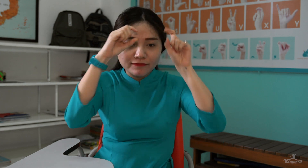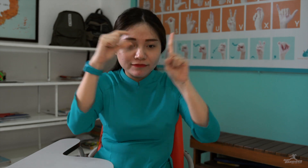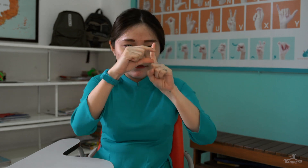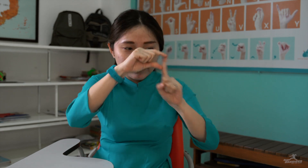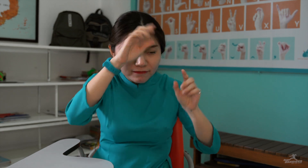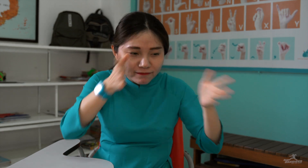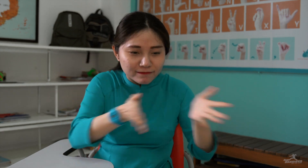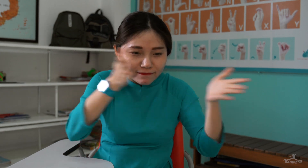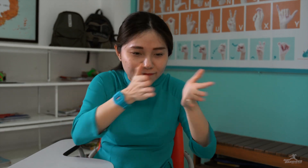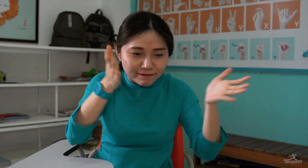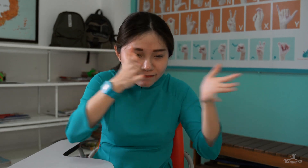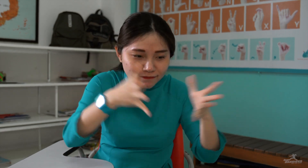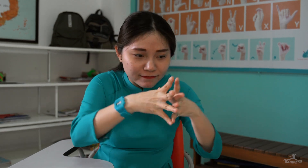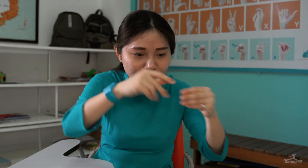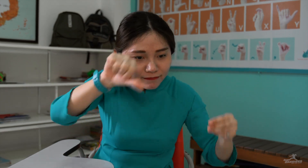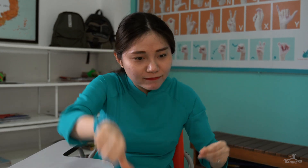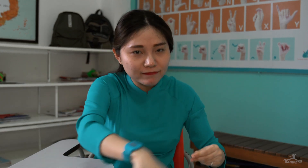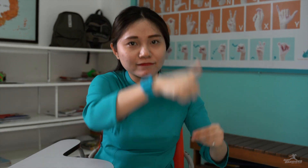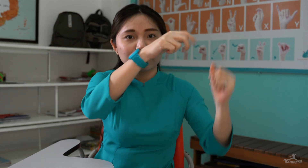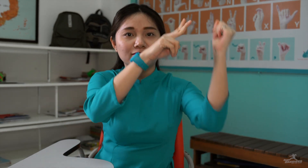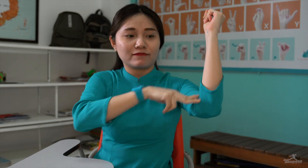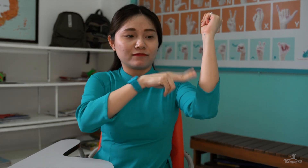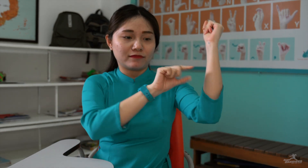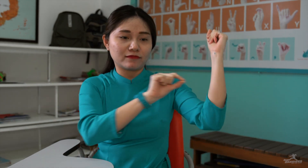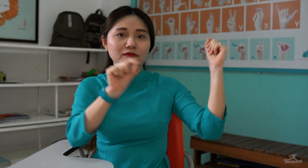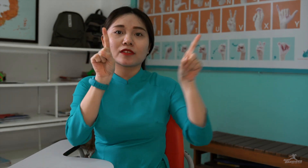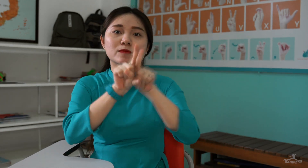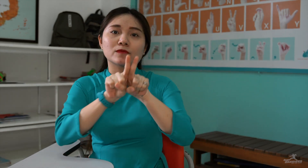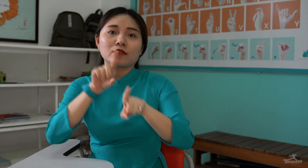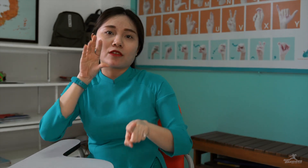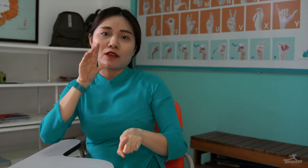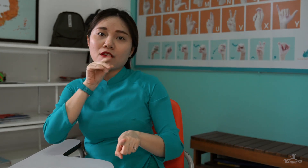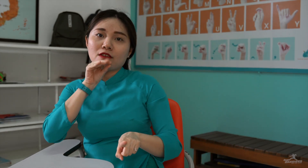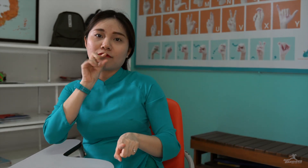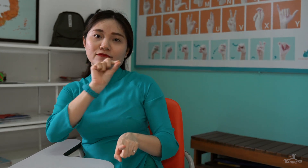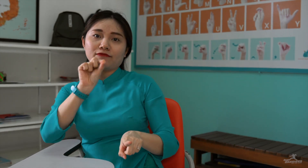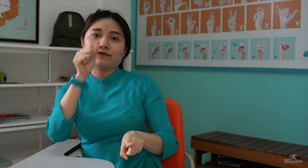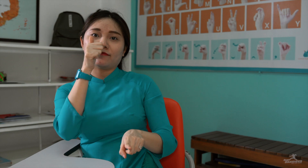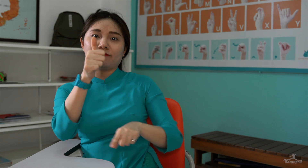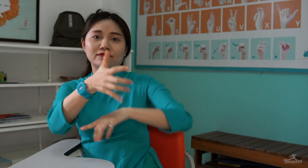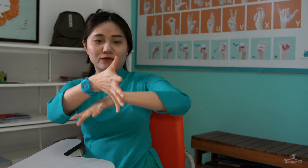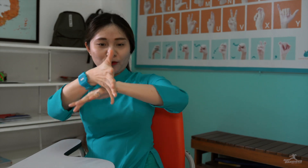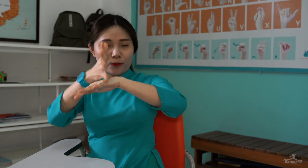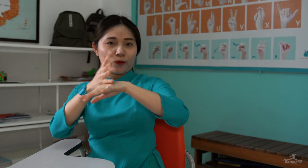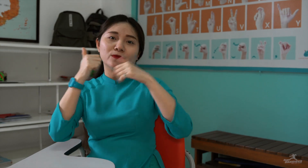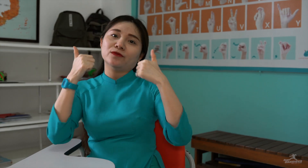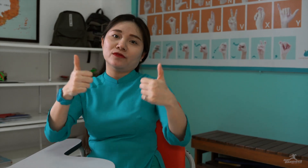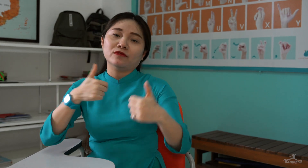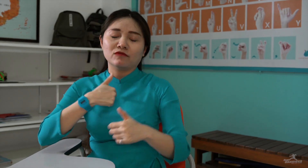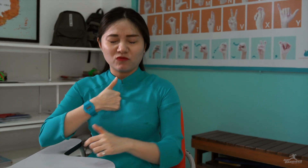We encourage deaf children to learn another language in addition to spoken or written language.